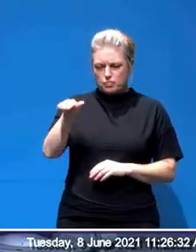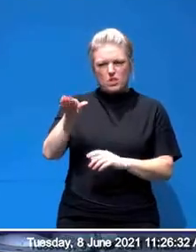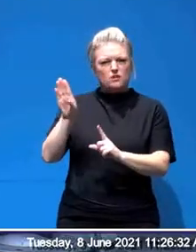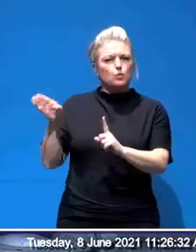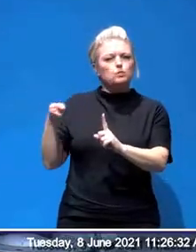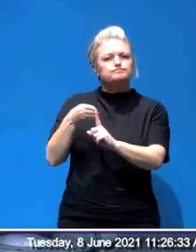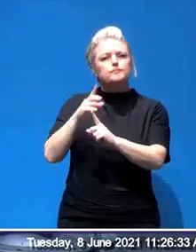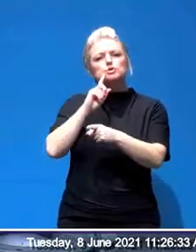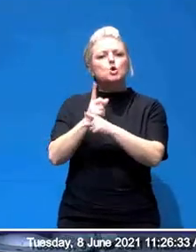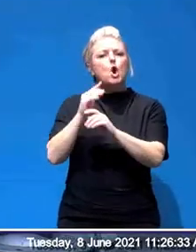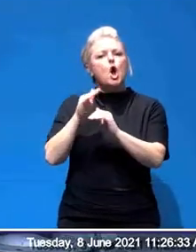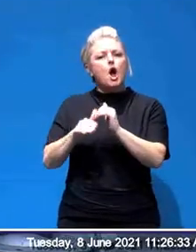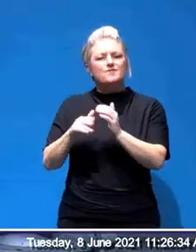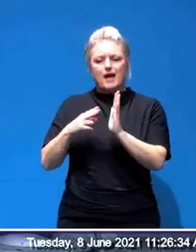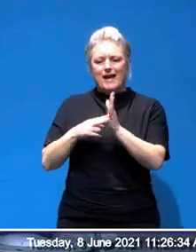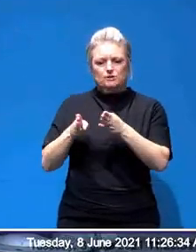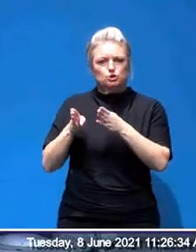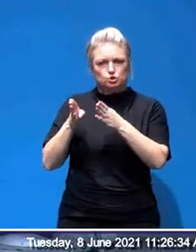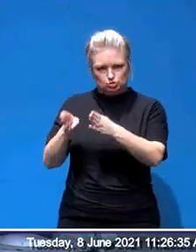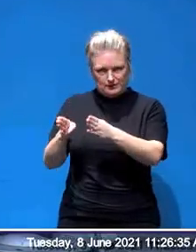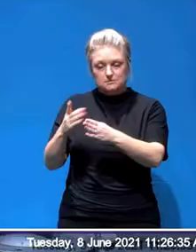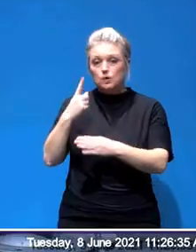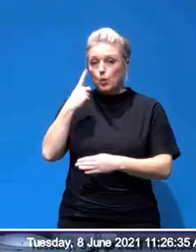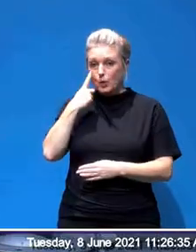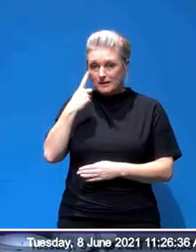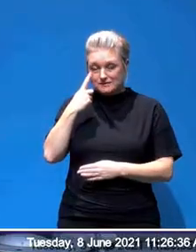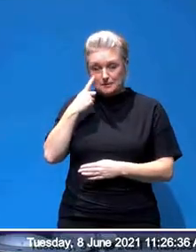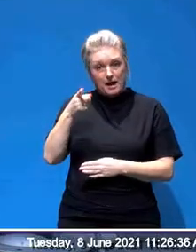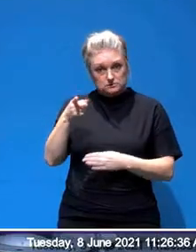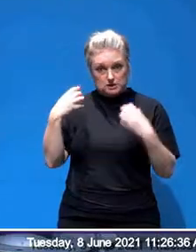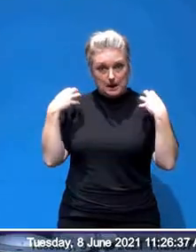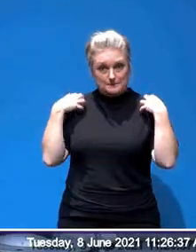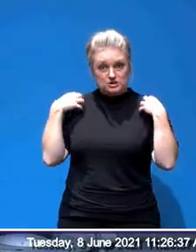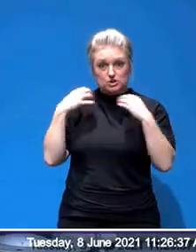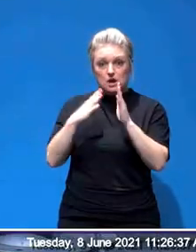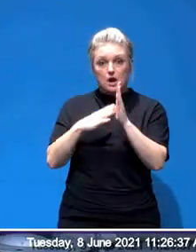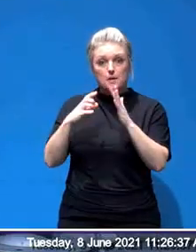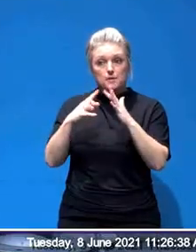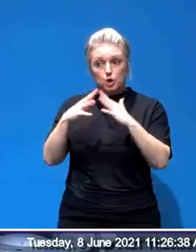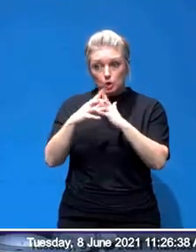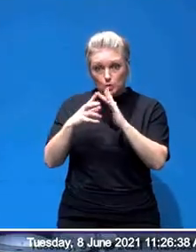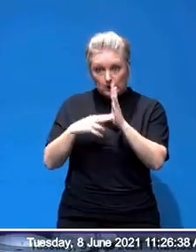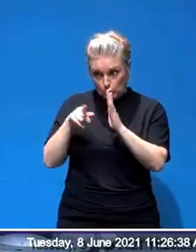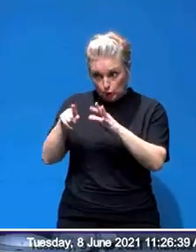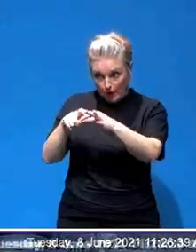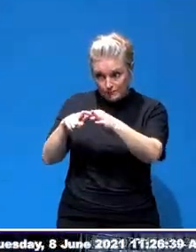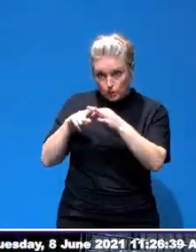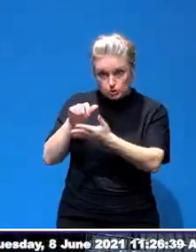question that you want to ask arising out of paragraph 71 in relation to the police investigation? COMMISSIONER McEWIN: Yes.